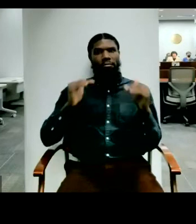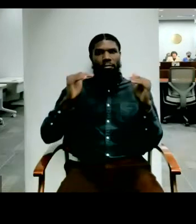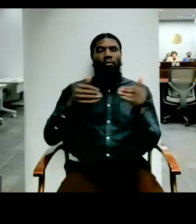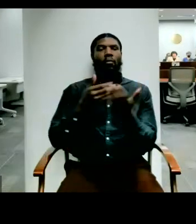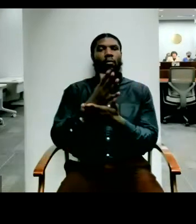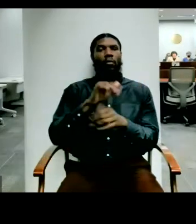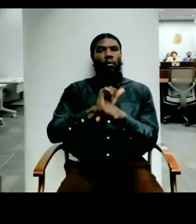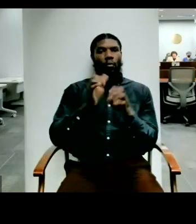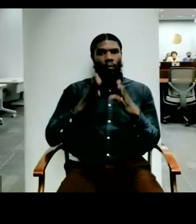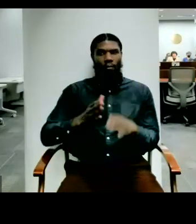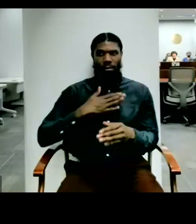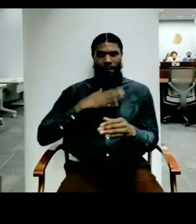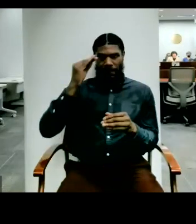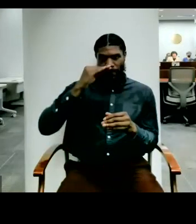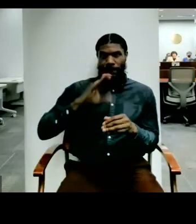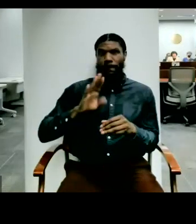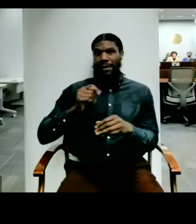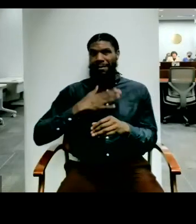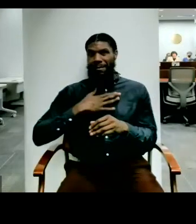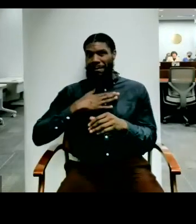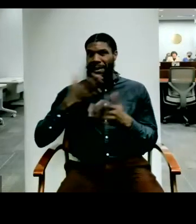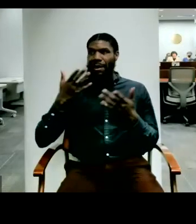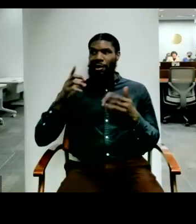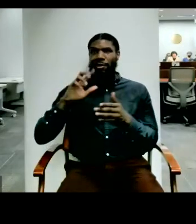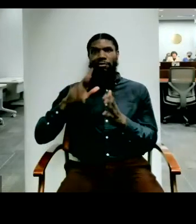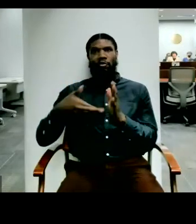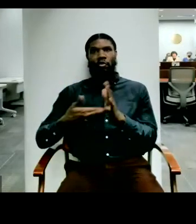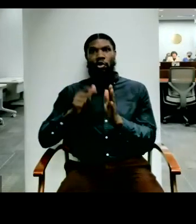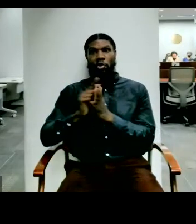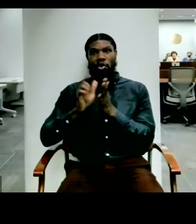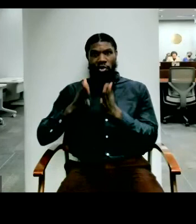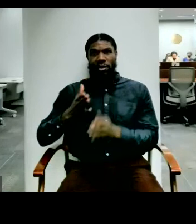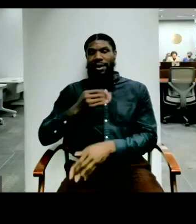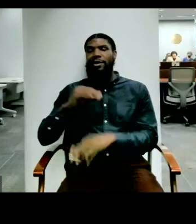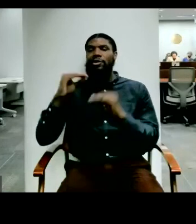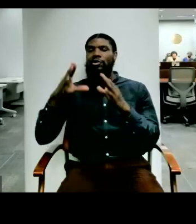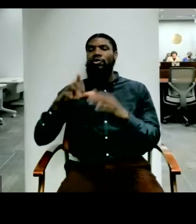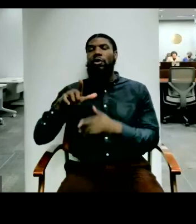in my role as a lawyer and a teacher of low income and low proficiency,